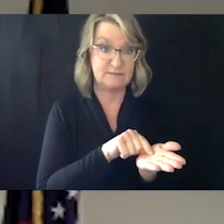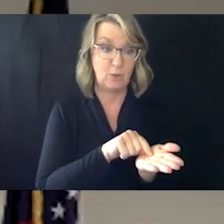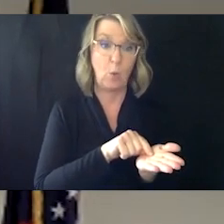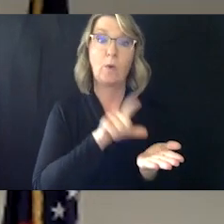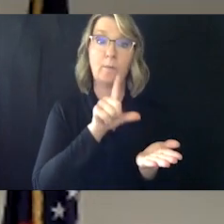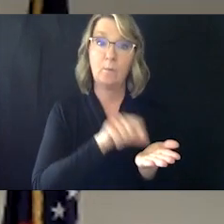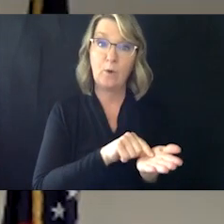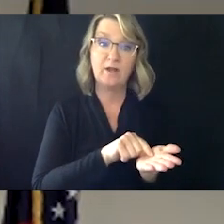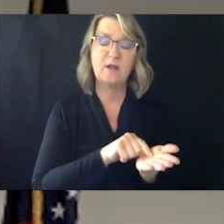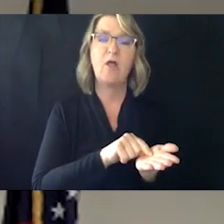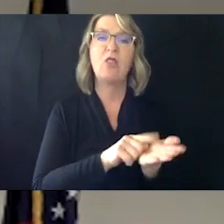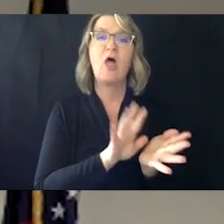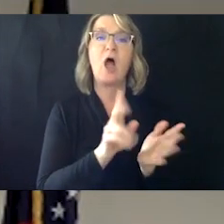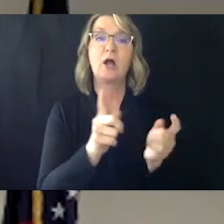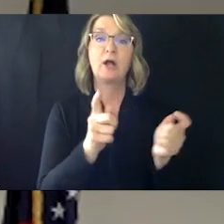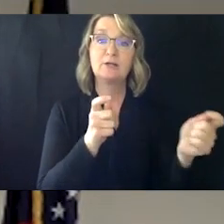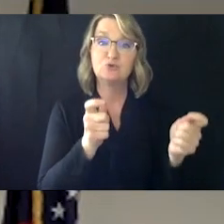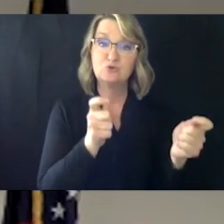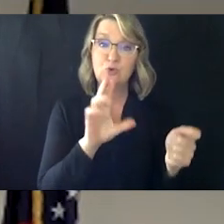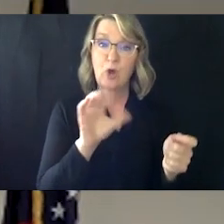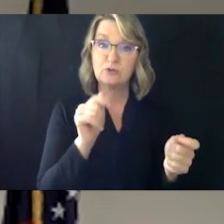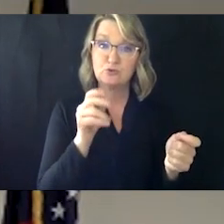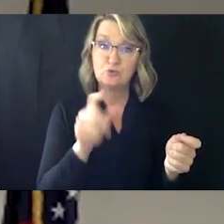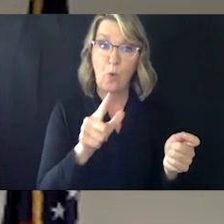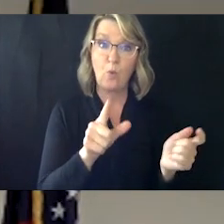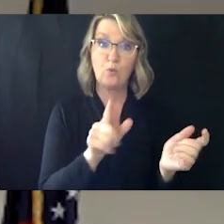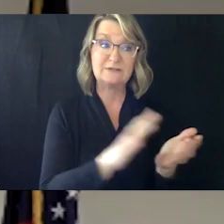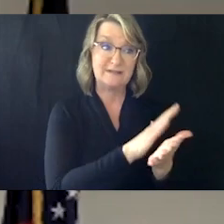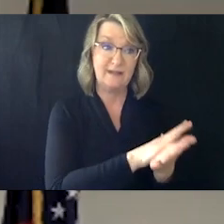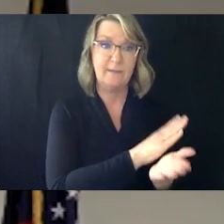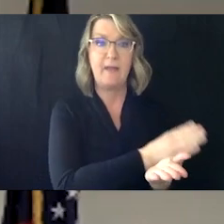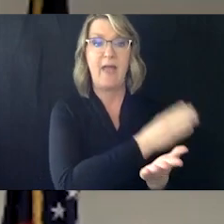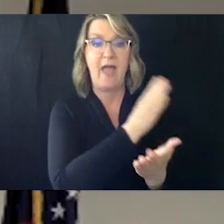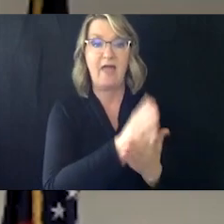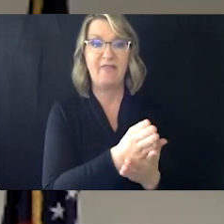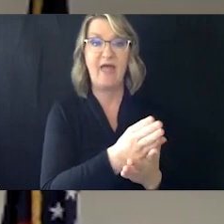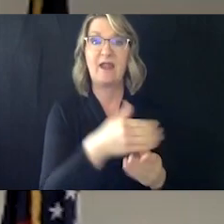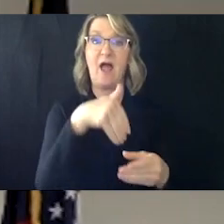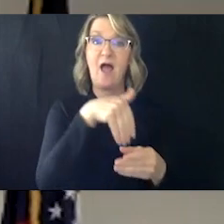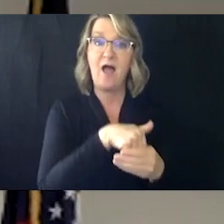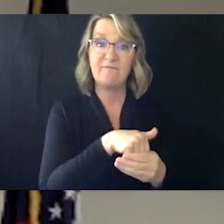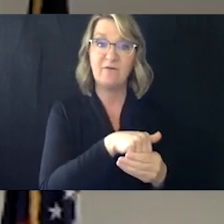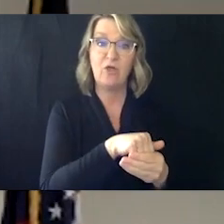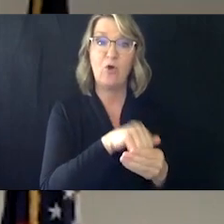control slip we're printing a provisional ballot affidavit envelope or printing the ballot itself